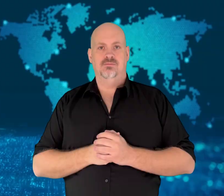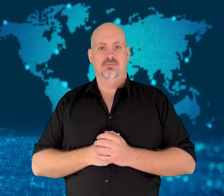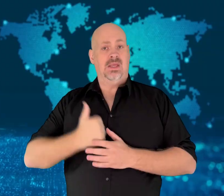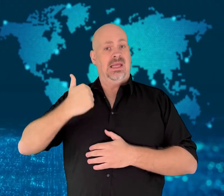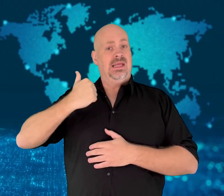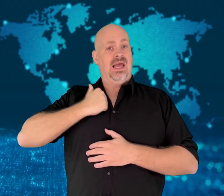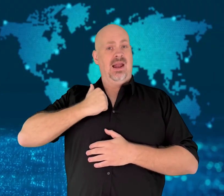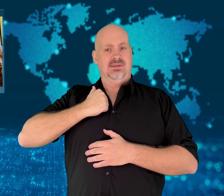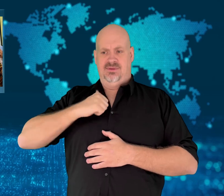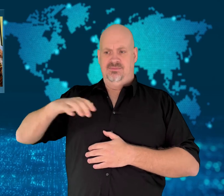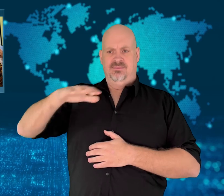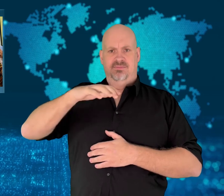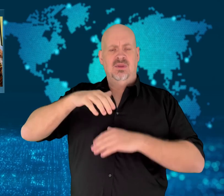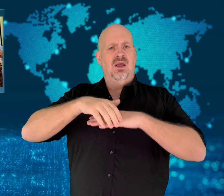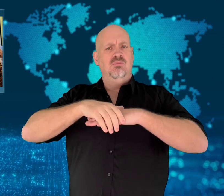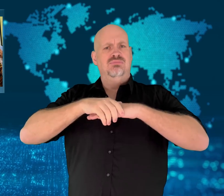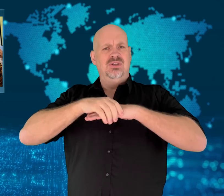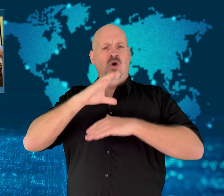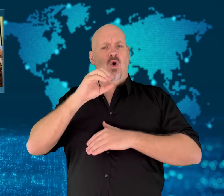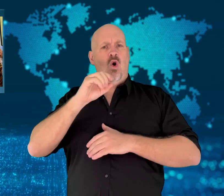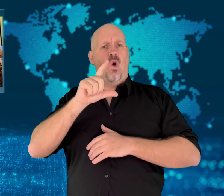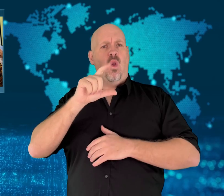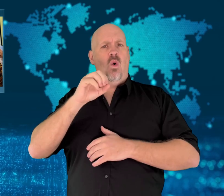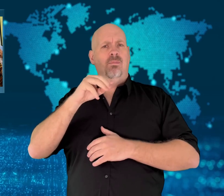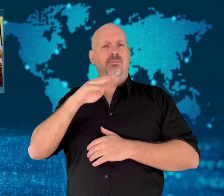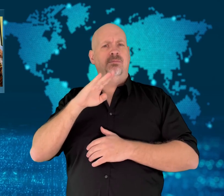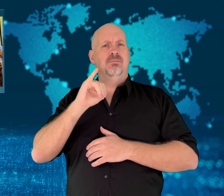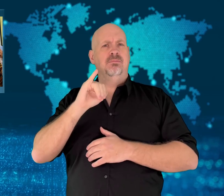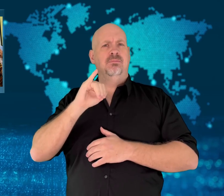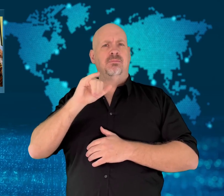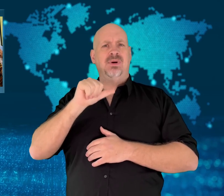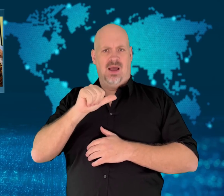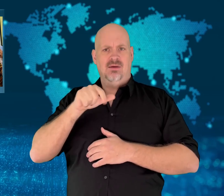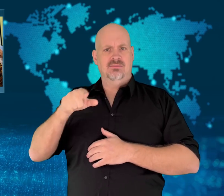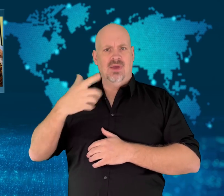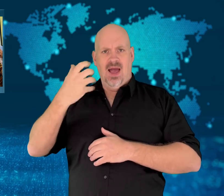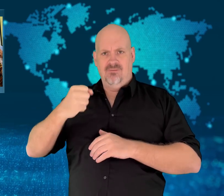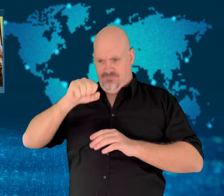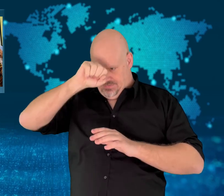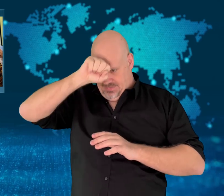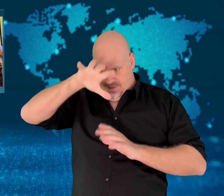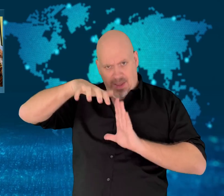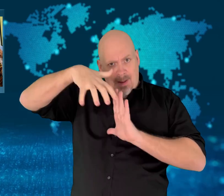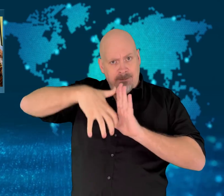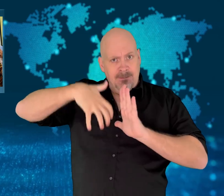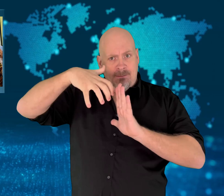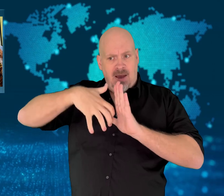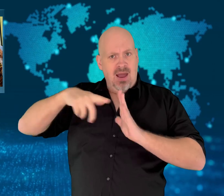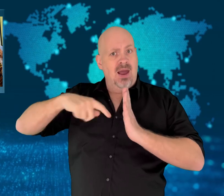[GAVIN]: Indigenous people have been given the right to veto